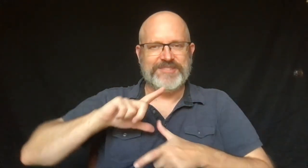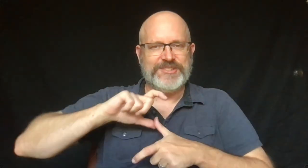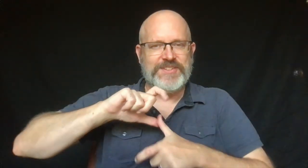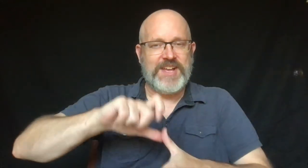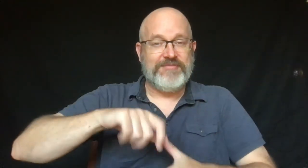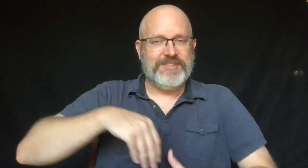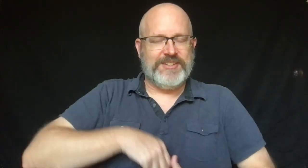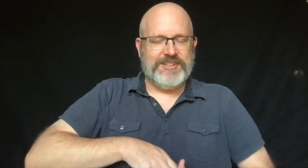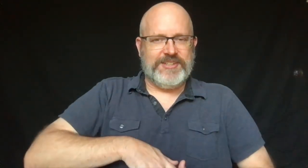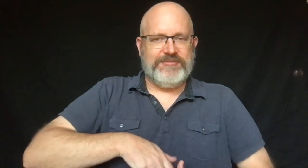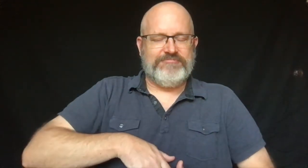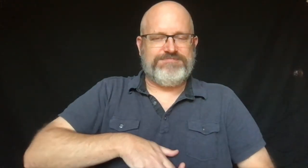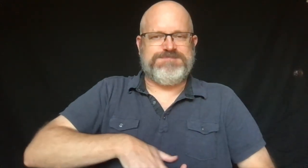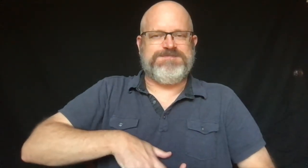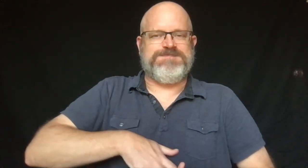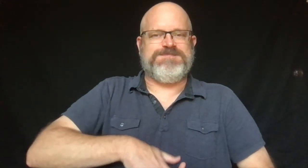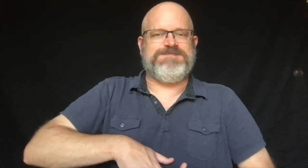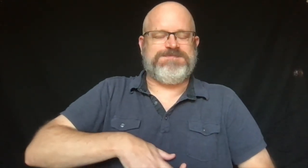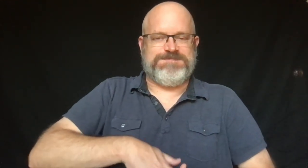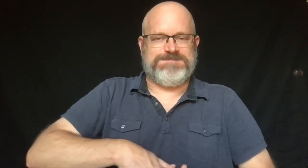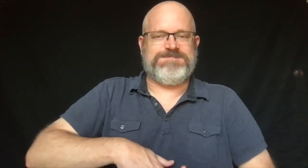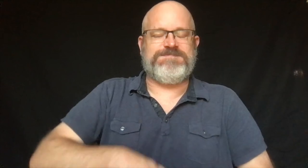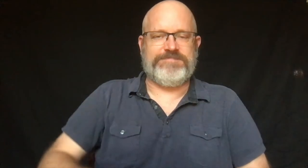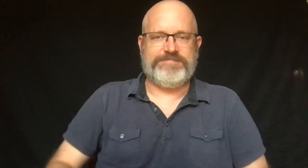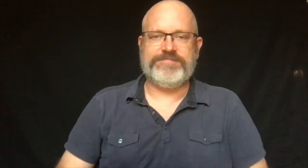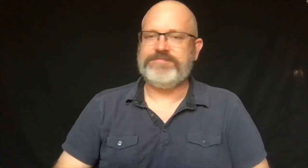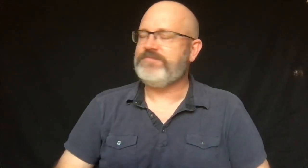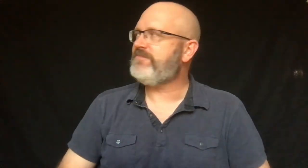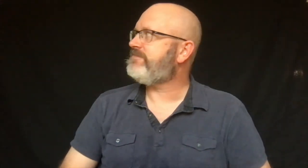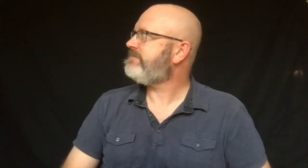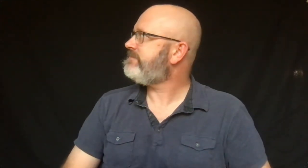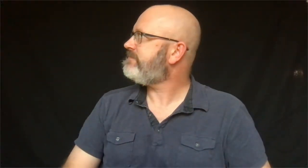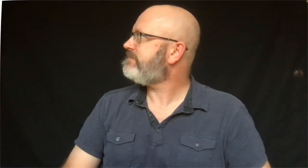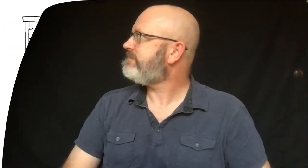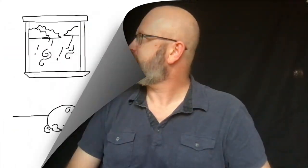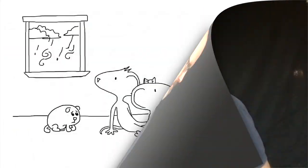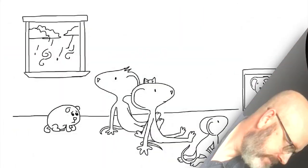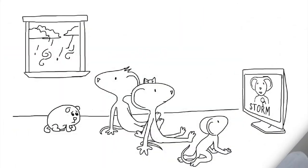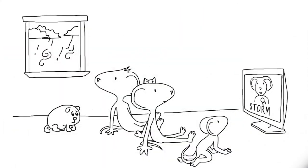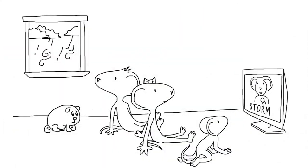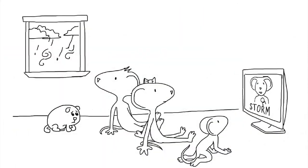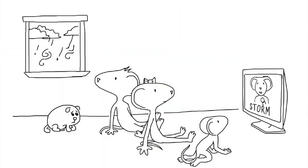but the clouds made their stomachs feel like the tornado was inside them.